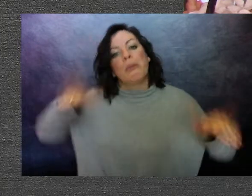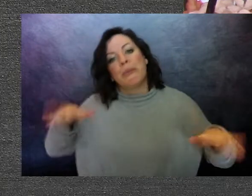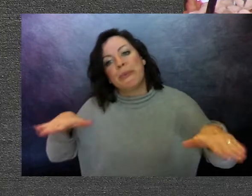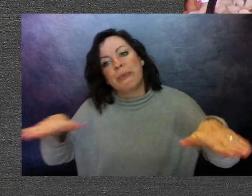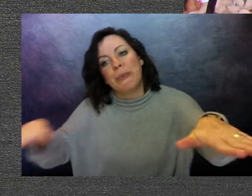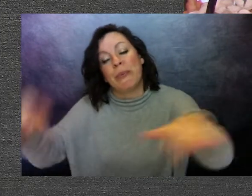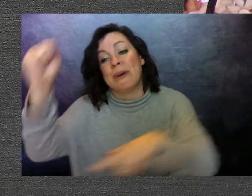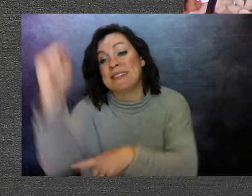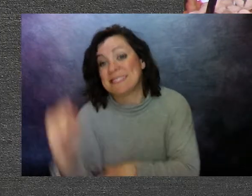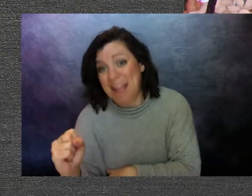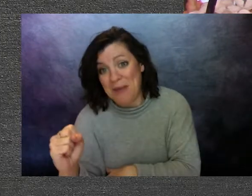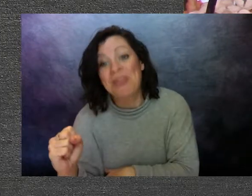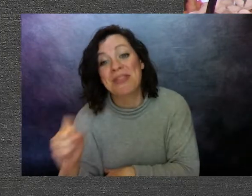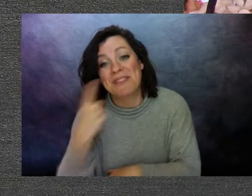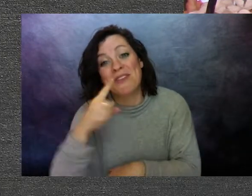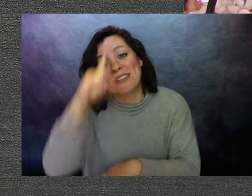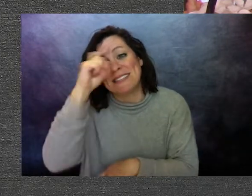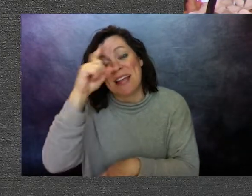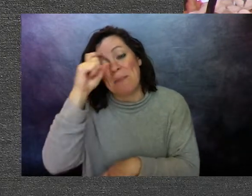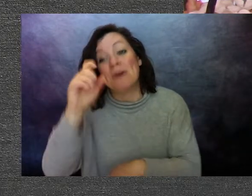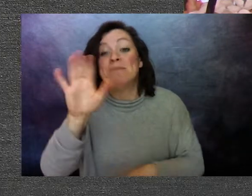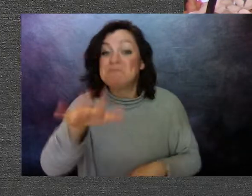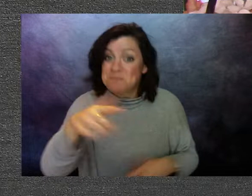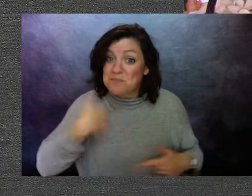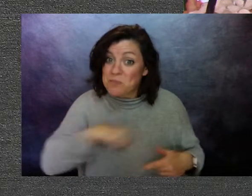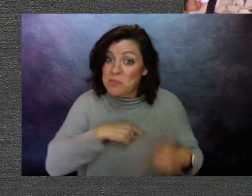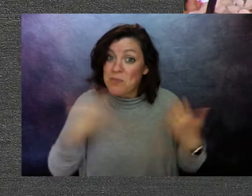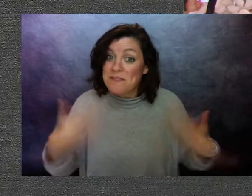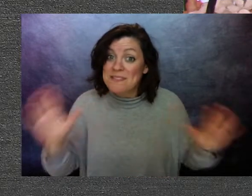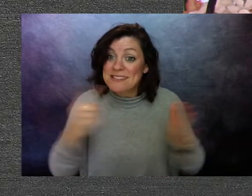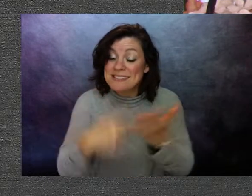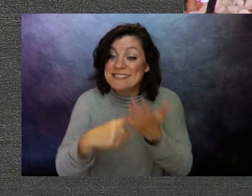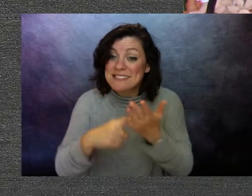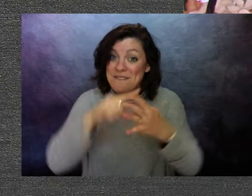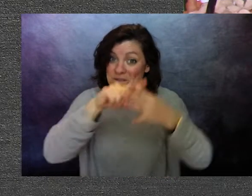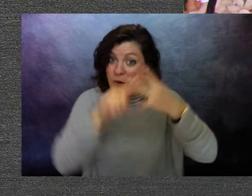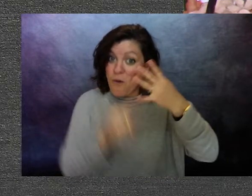the four seasons, but I wanted to tell you a little secret.